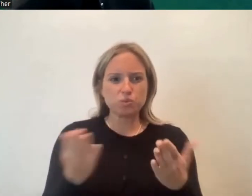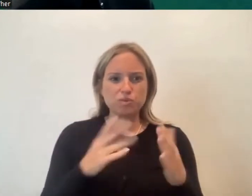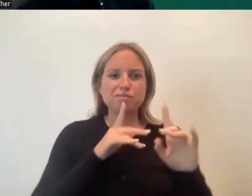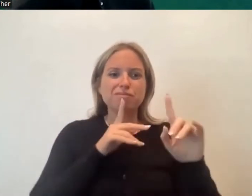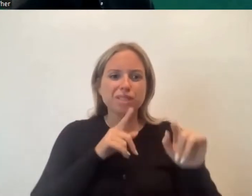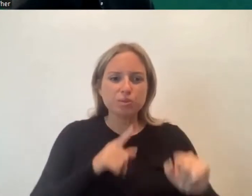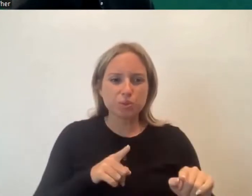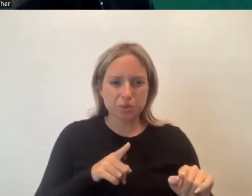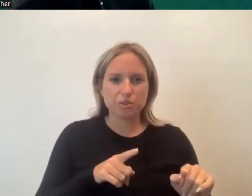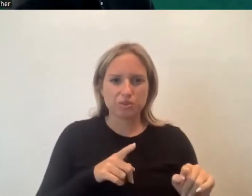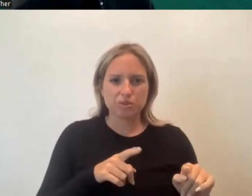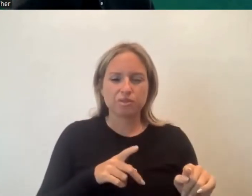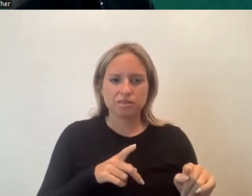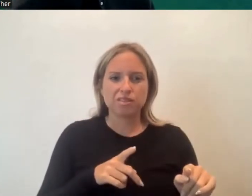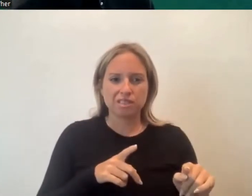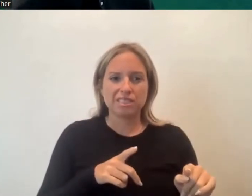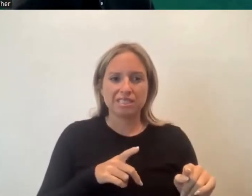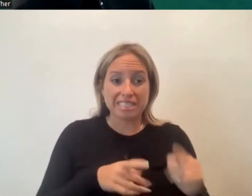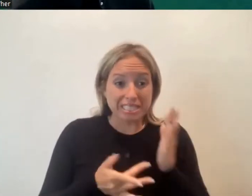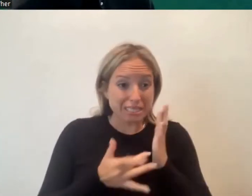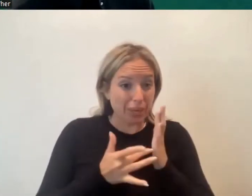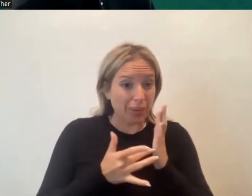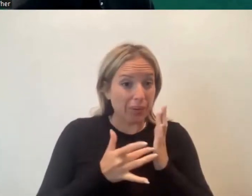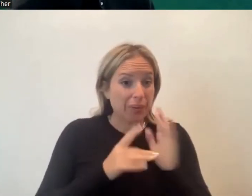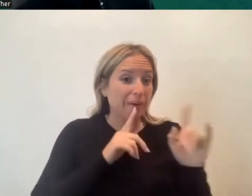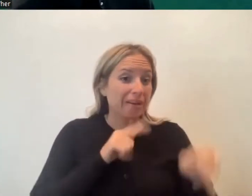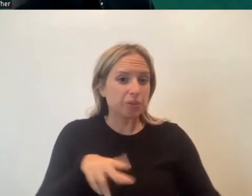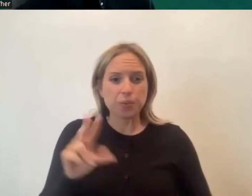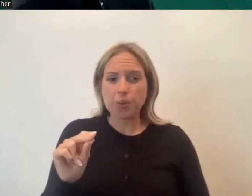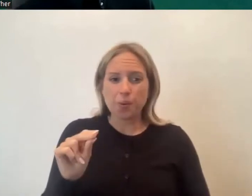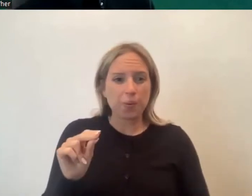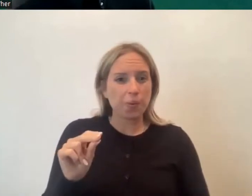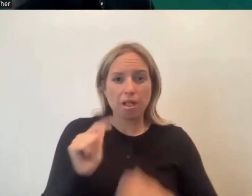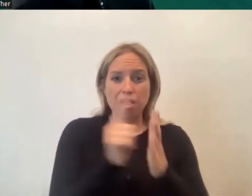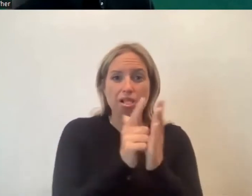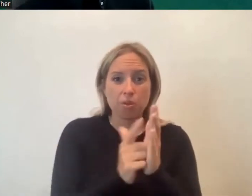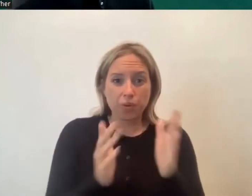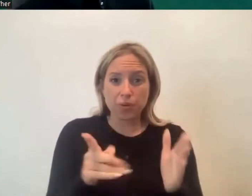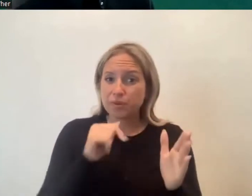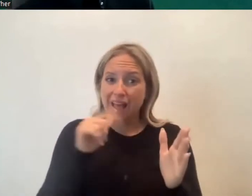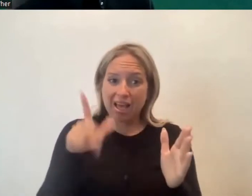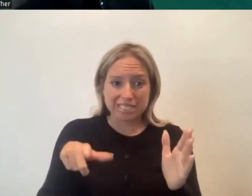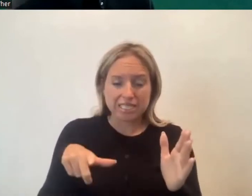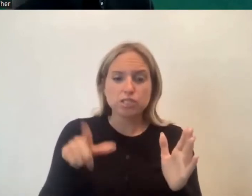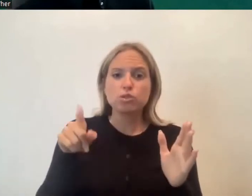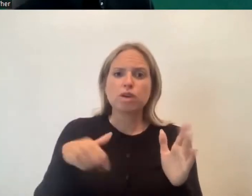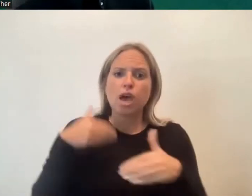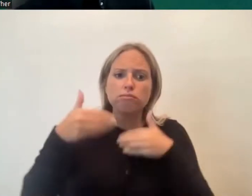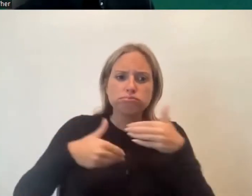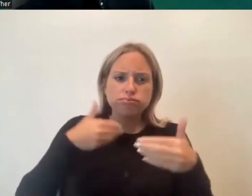I mean, the technical answer is no, you don't need a lawyer. You can go through this process on their own.